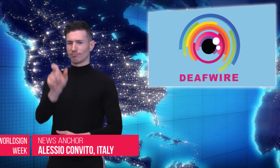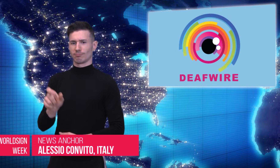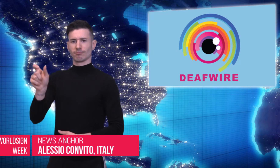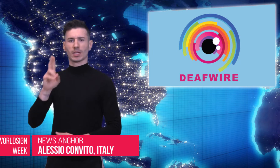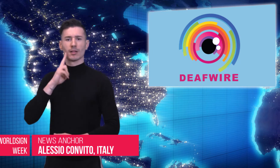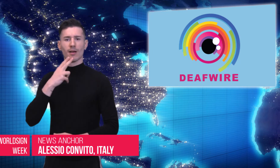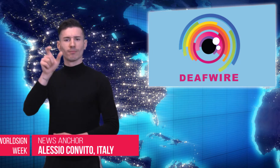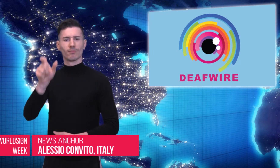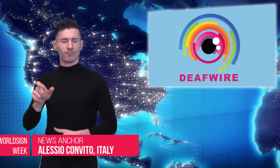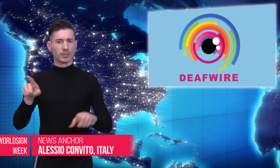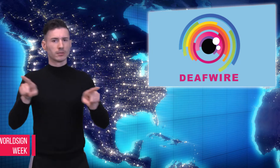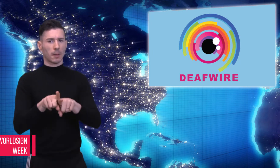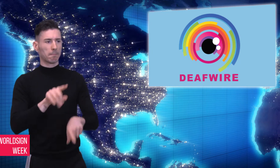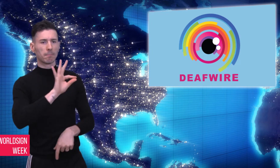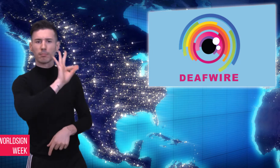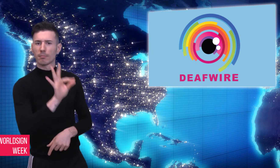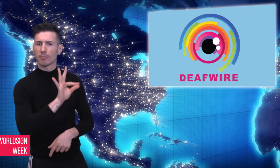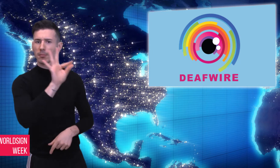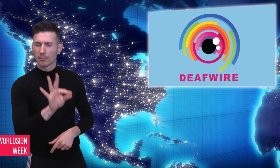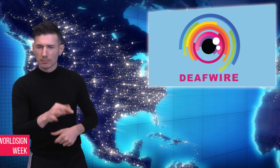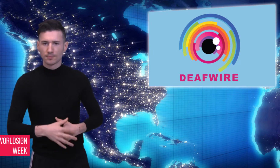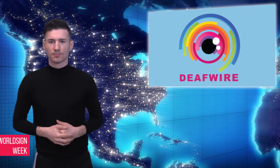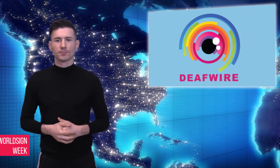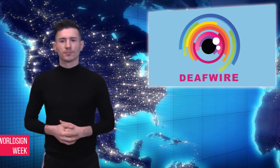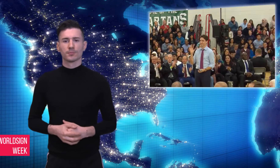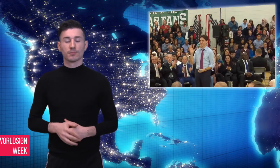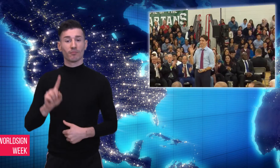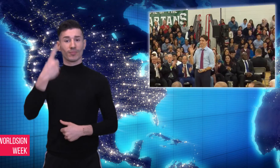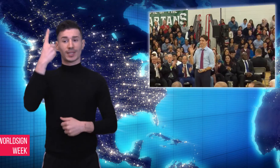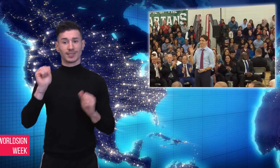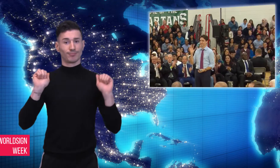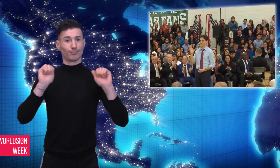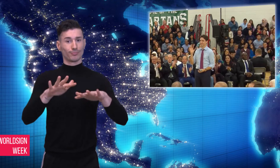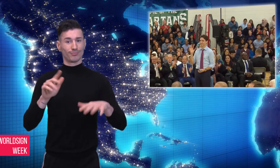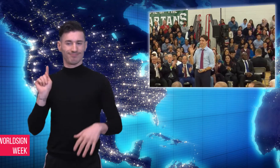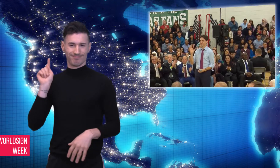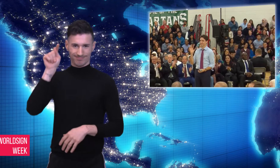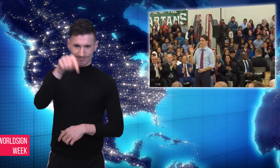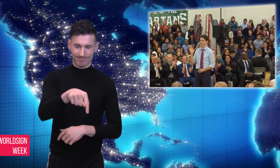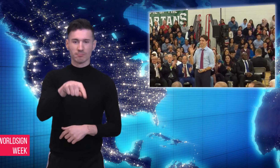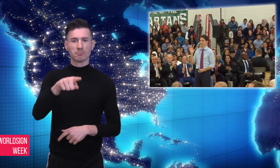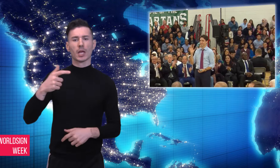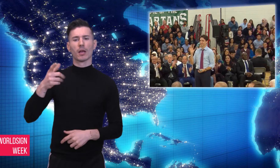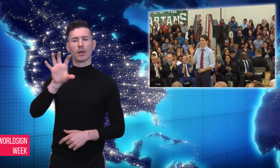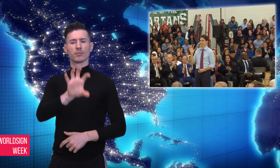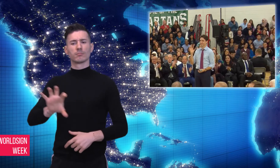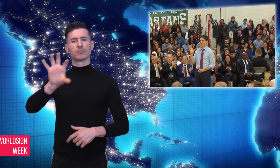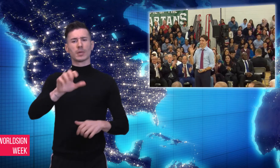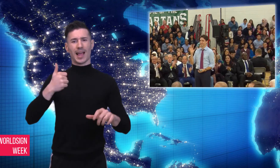Canadian Prime Minister Justin Trudeau was asked similar